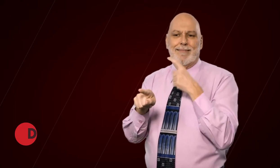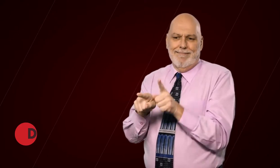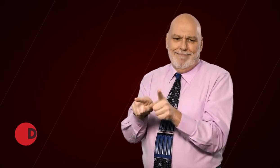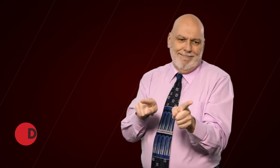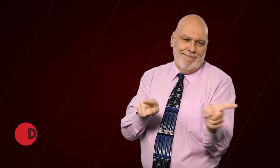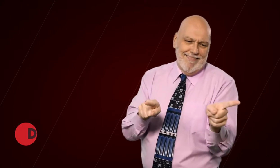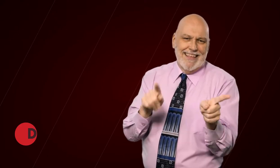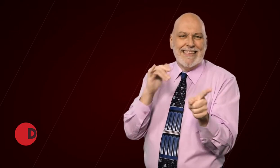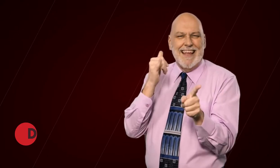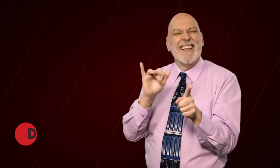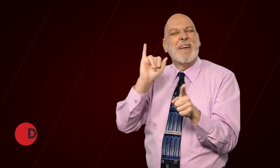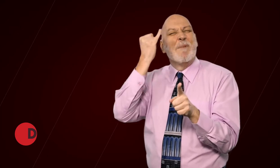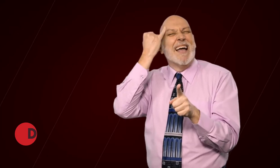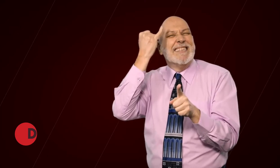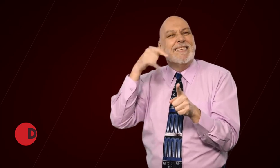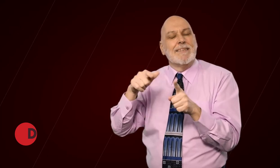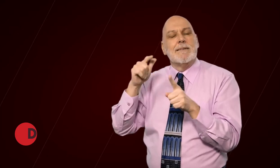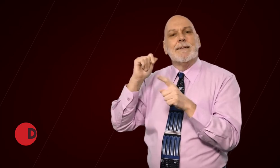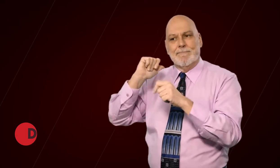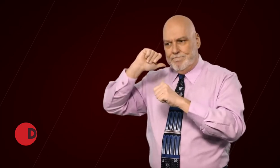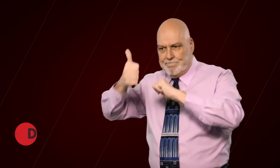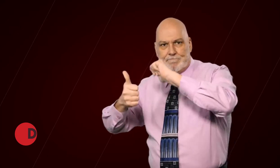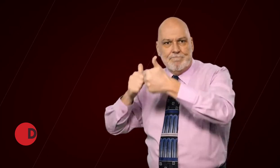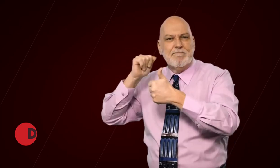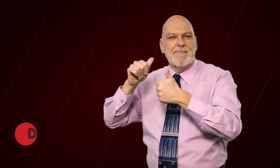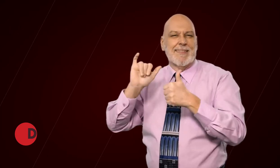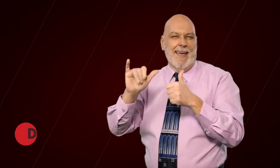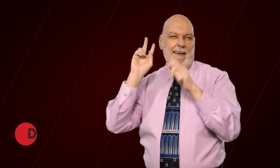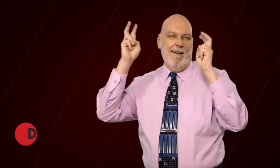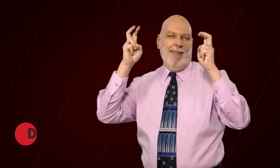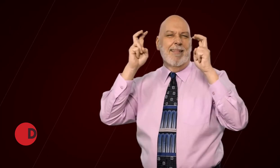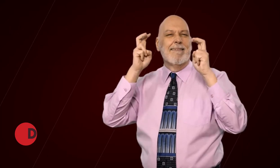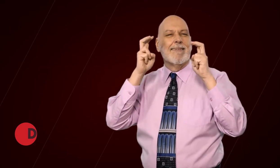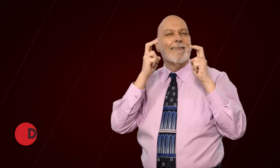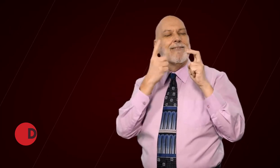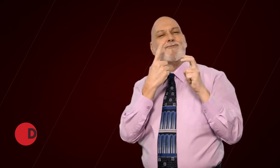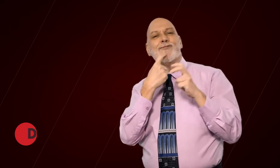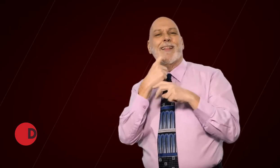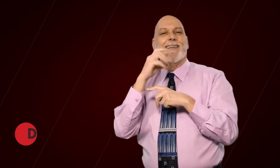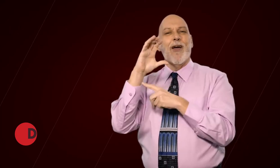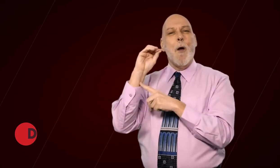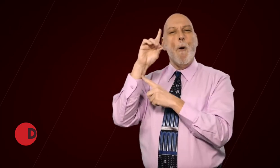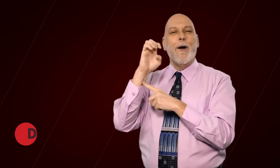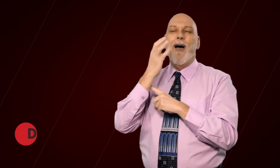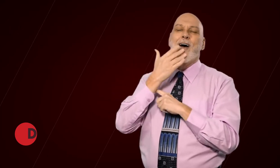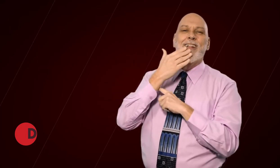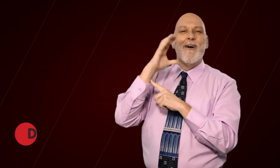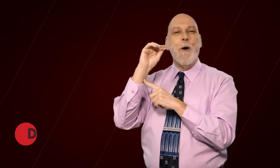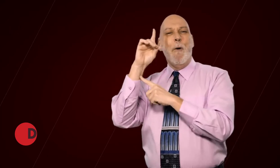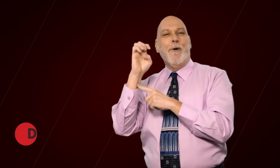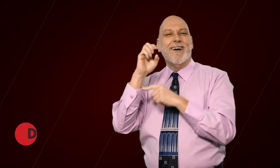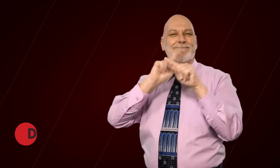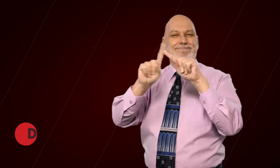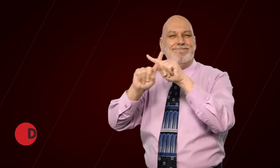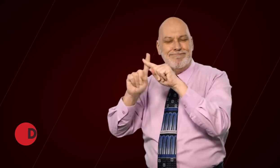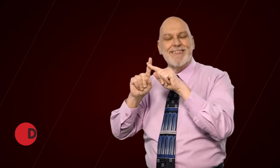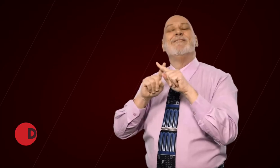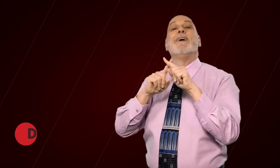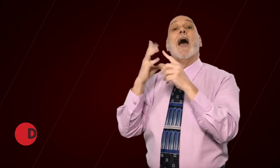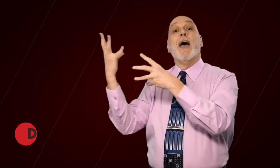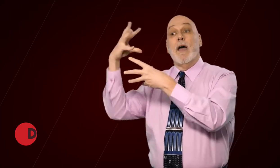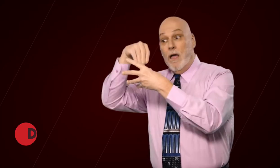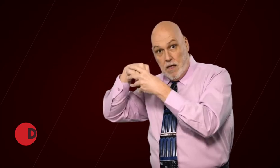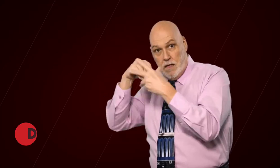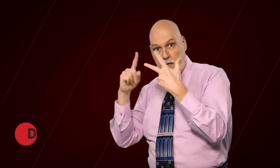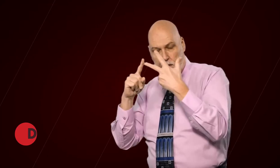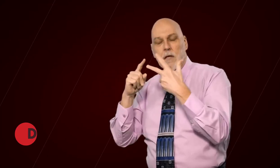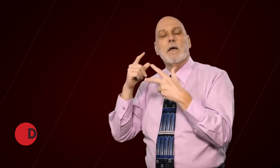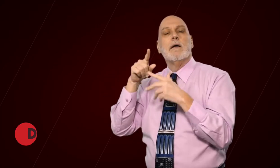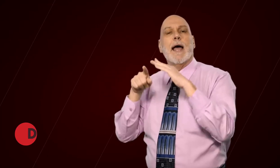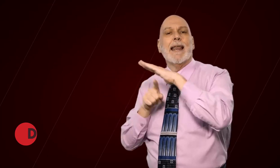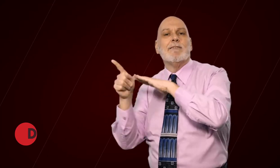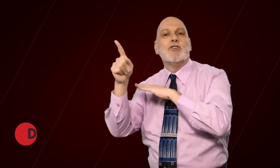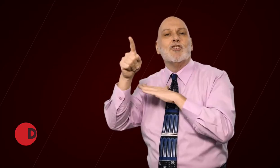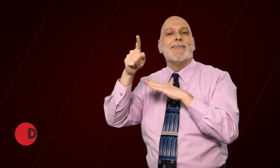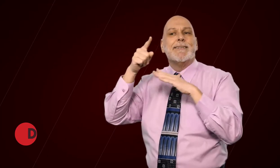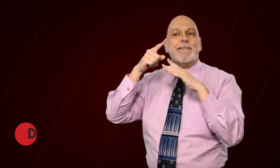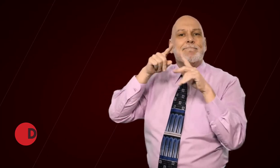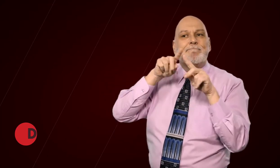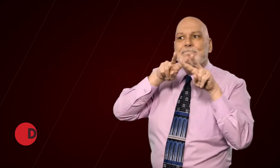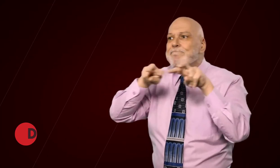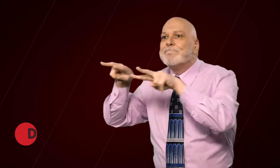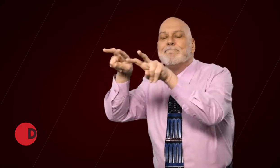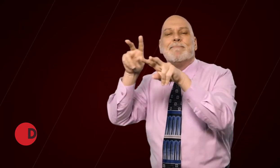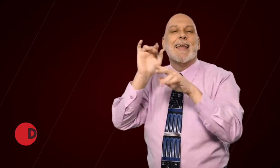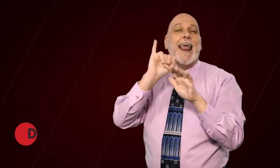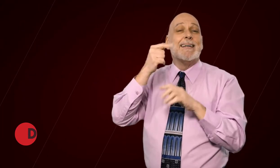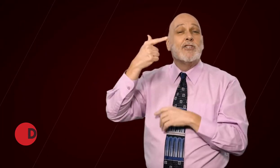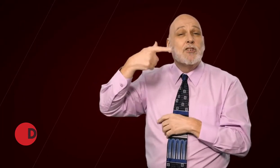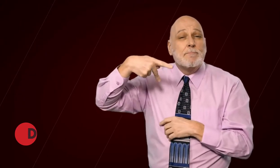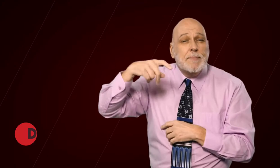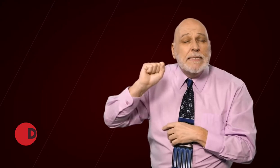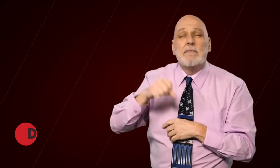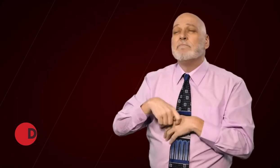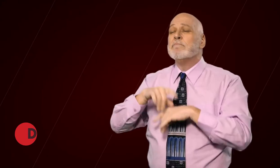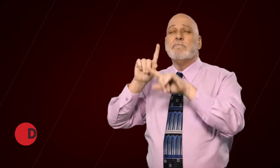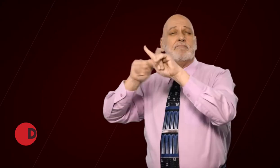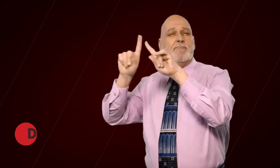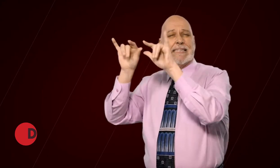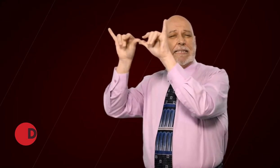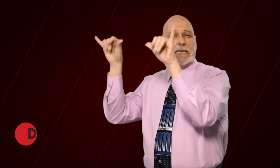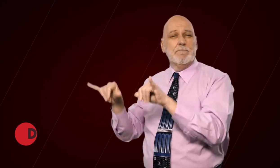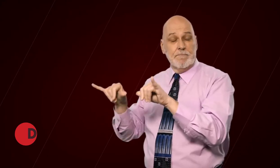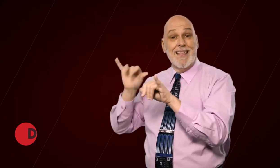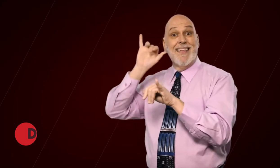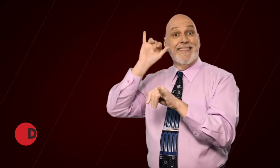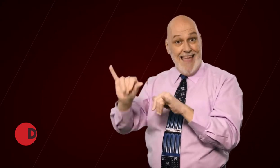and Wayfinding and navigation systems.